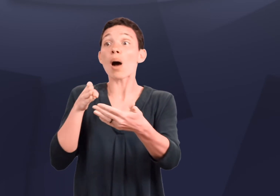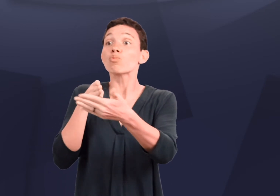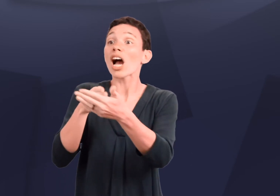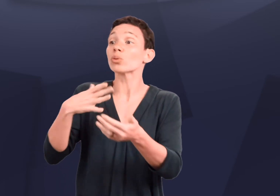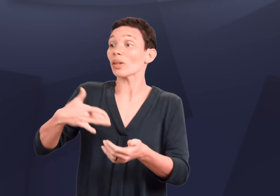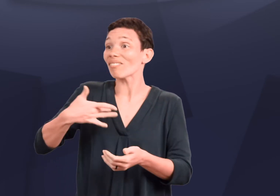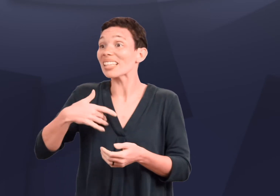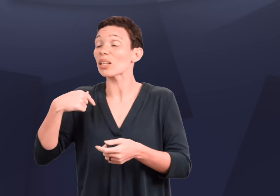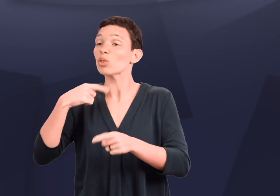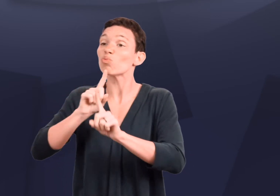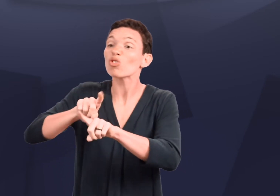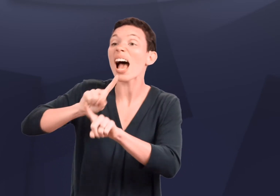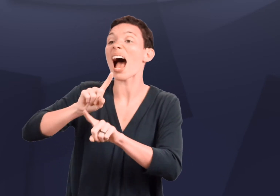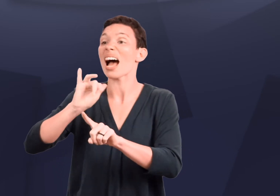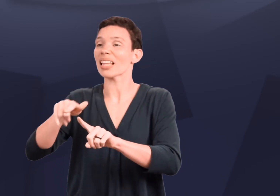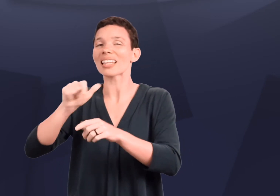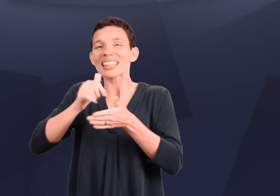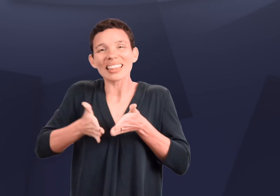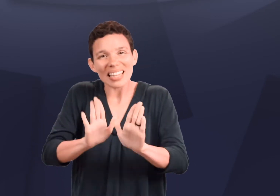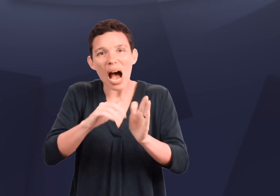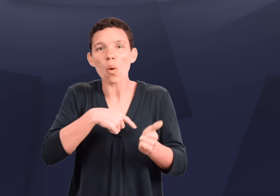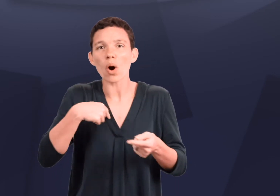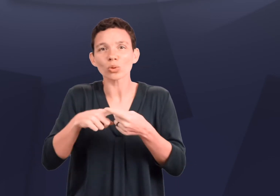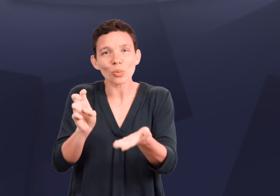but having a prejudice mindset doesn't allow us to explore that.